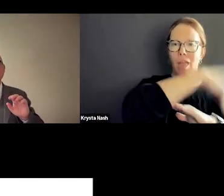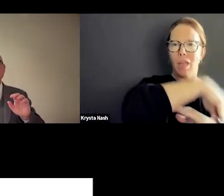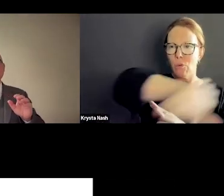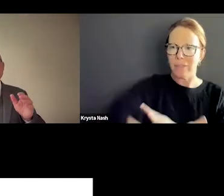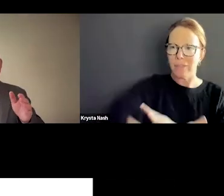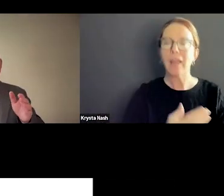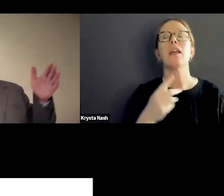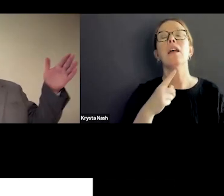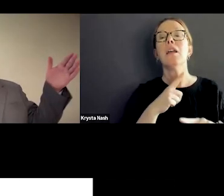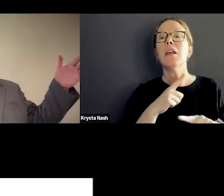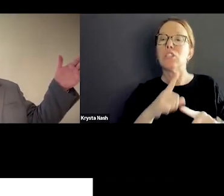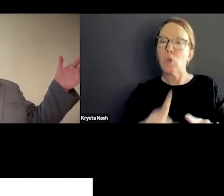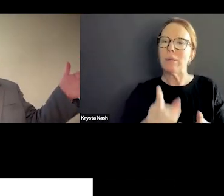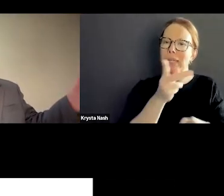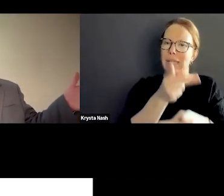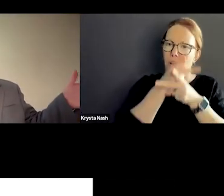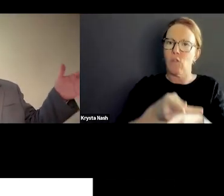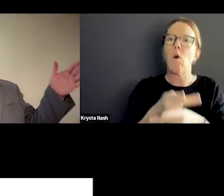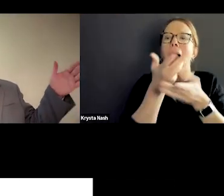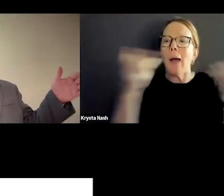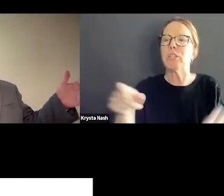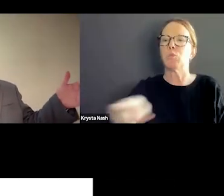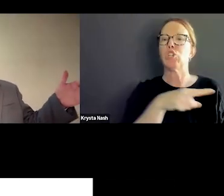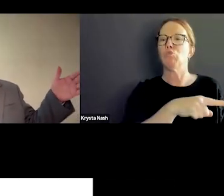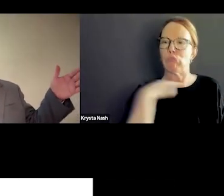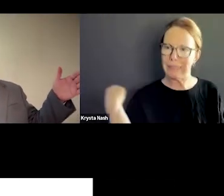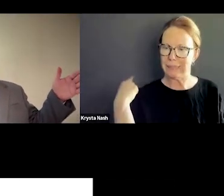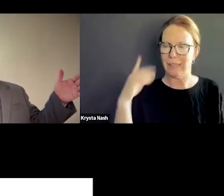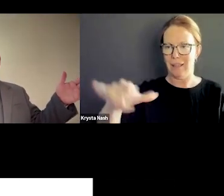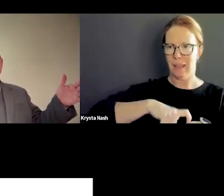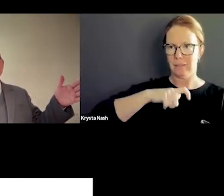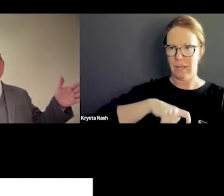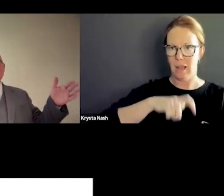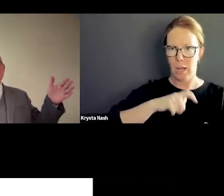And just asking about how much were you risking at the time, that you made this bet?